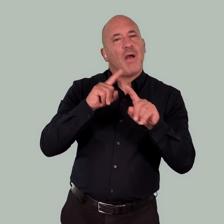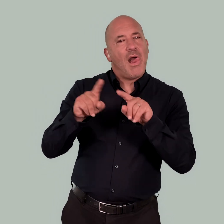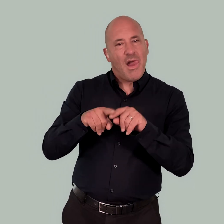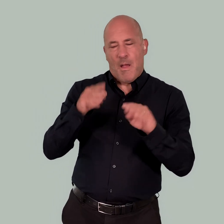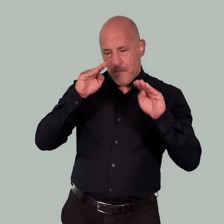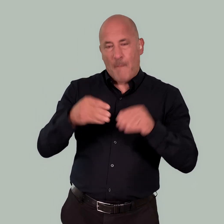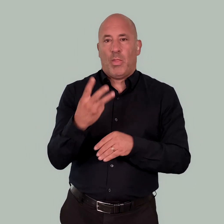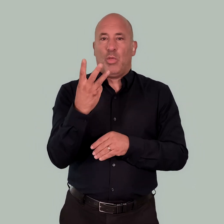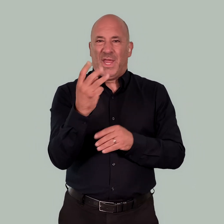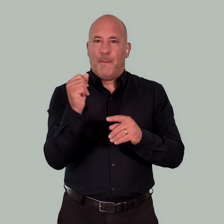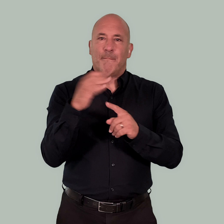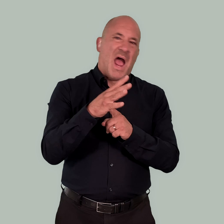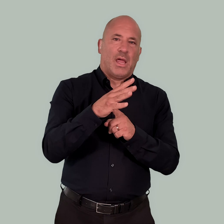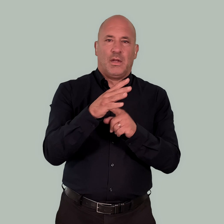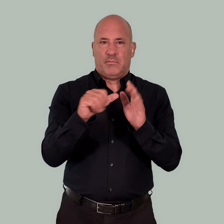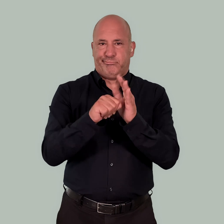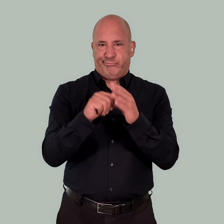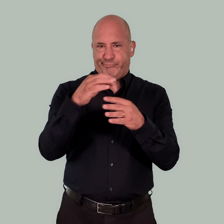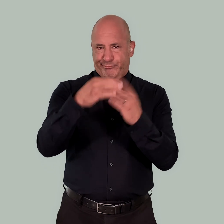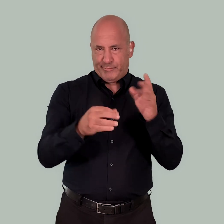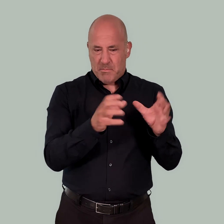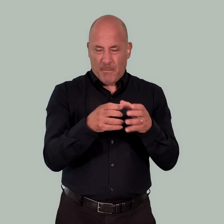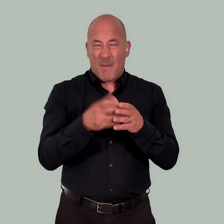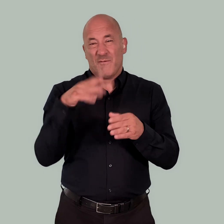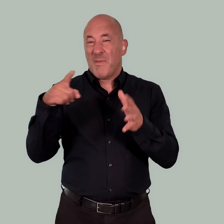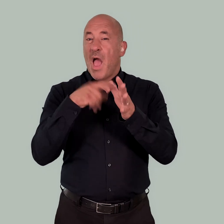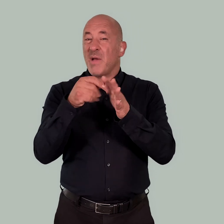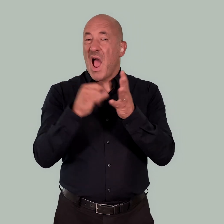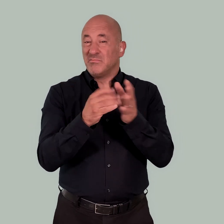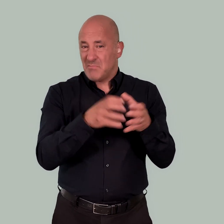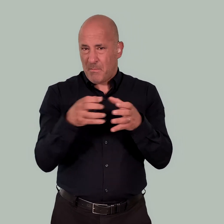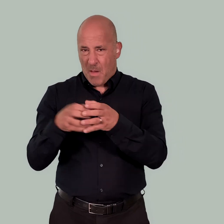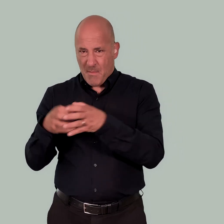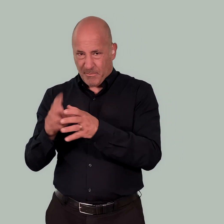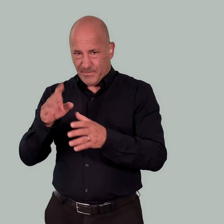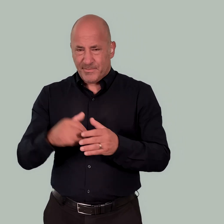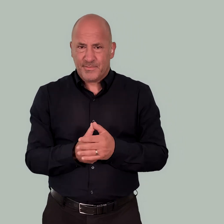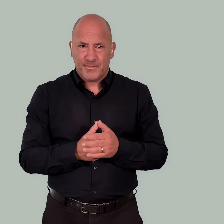for the three main condition groupings shown in the APS.